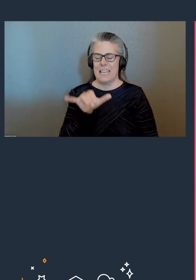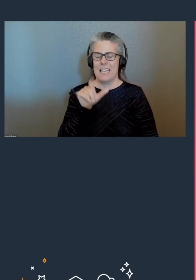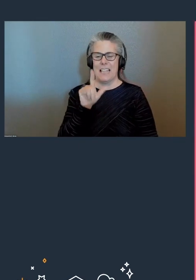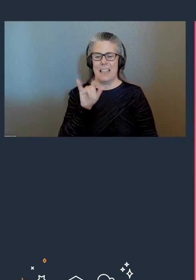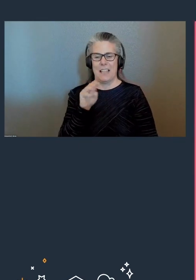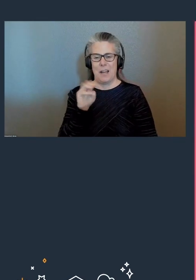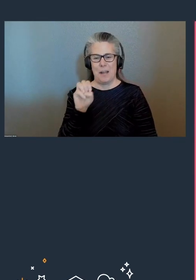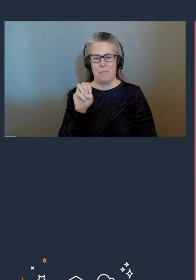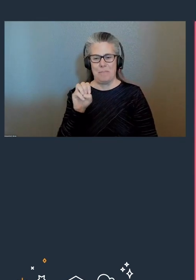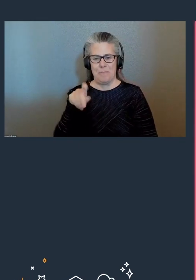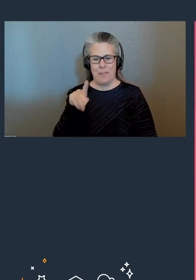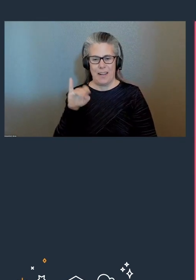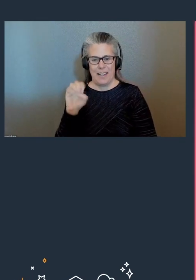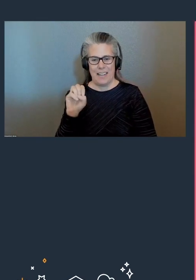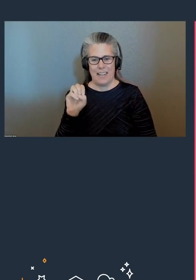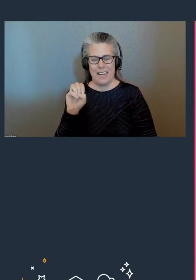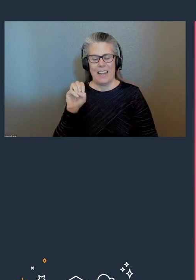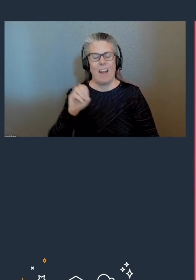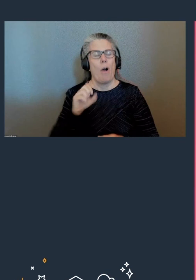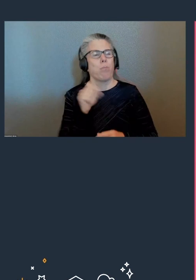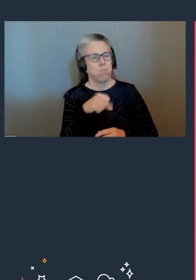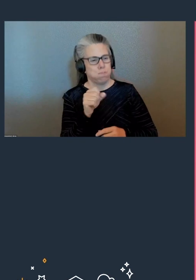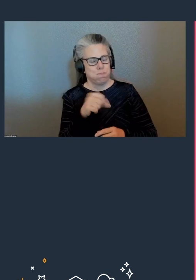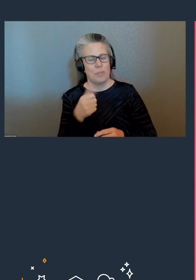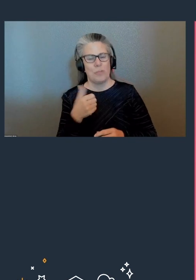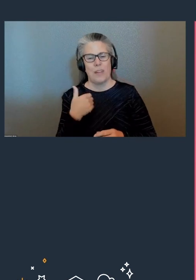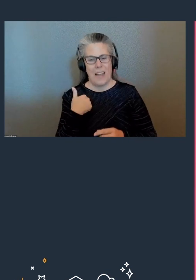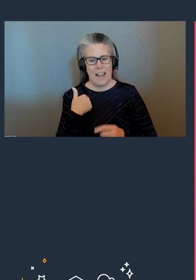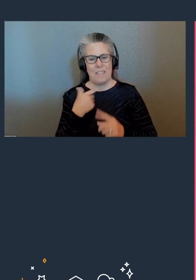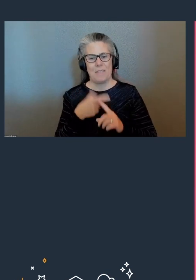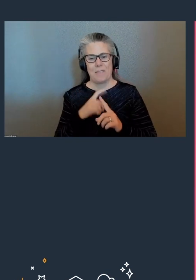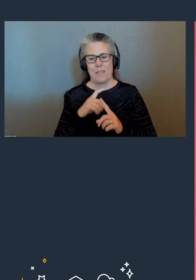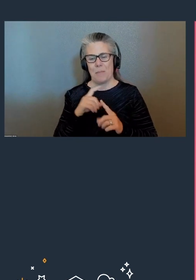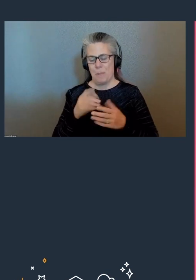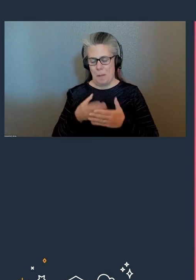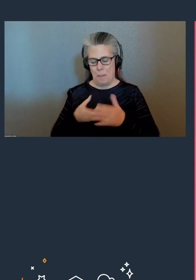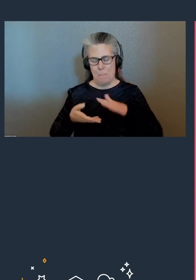Key lime pie, baked from the heart. Great pie option, one bite.